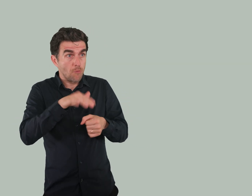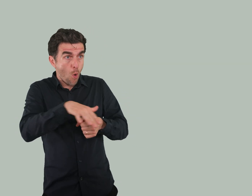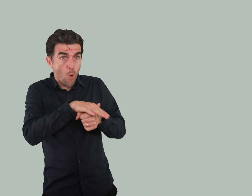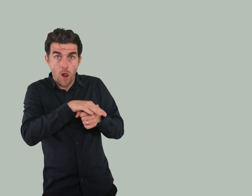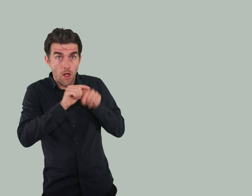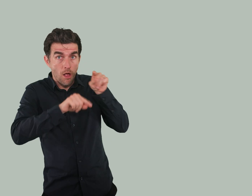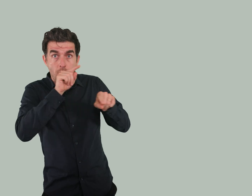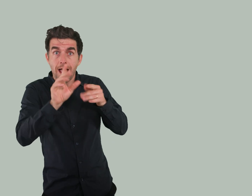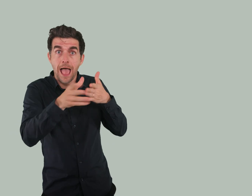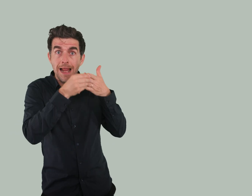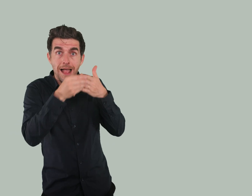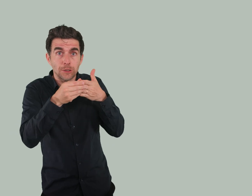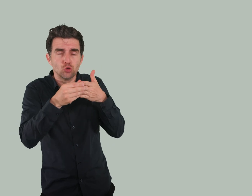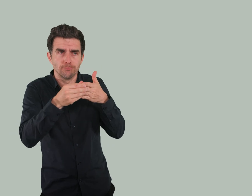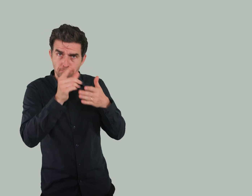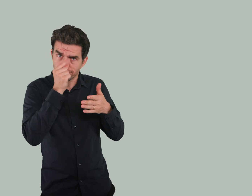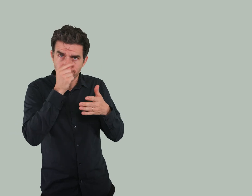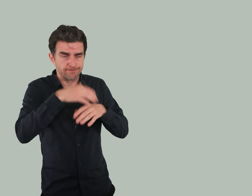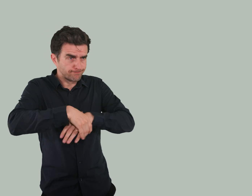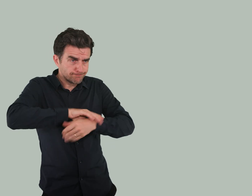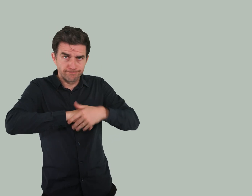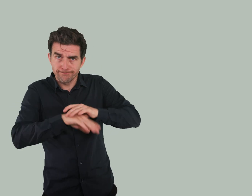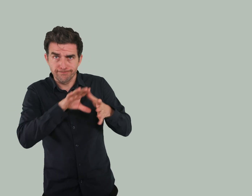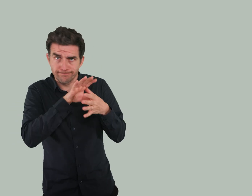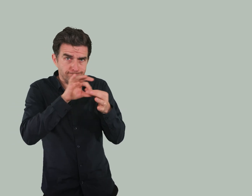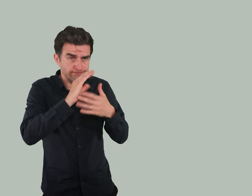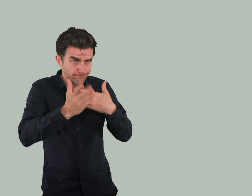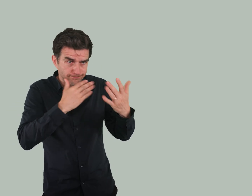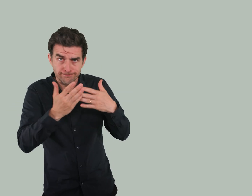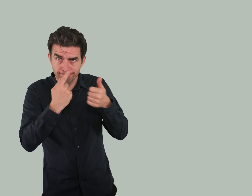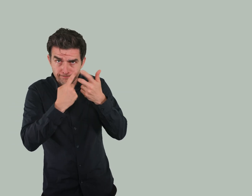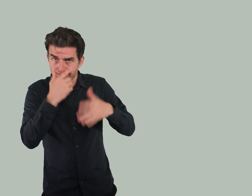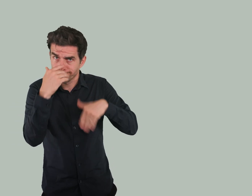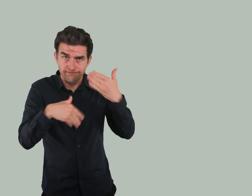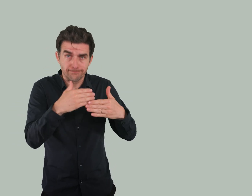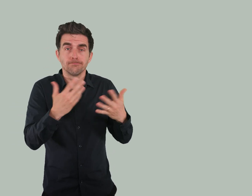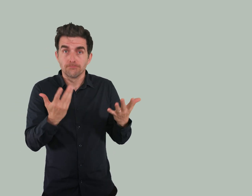Where local leaders actively coordinate these actors,